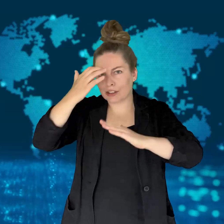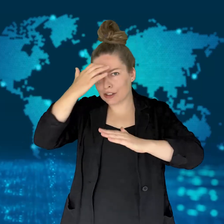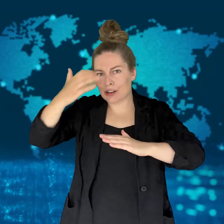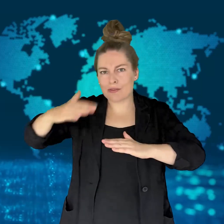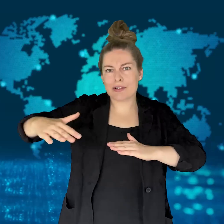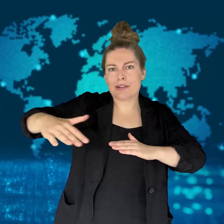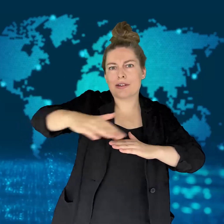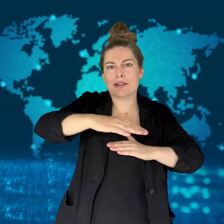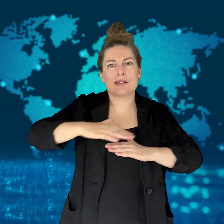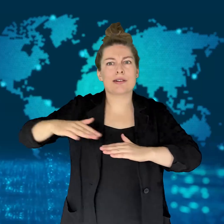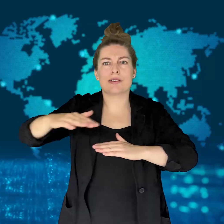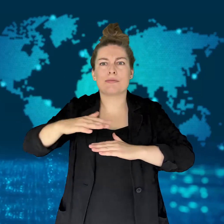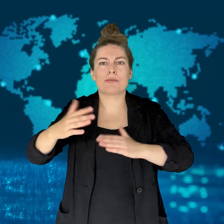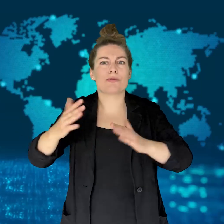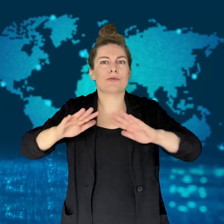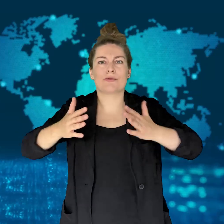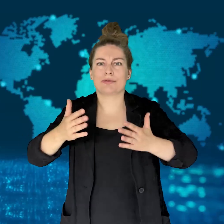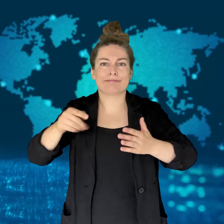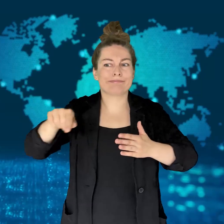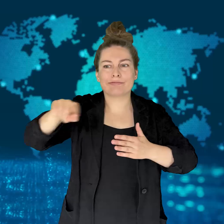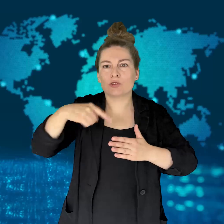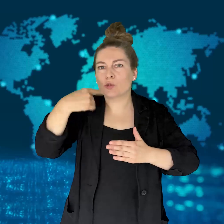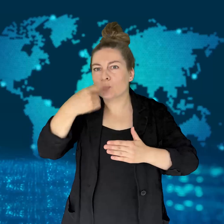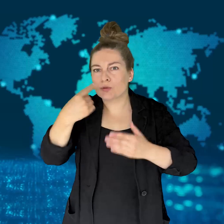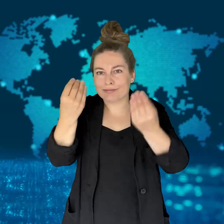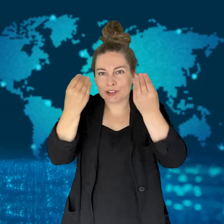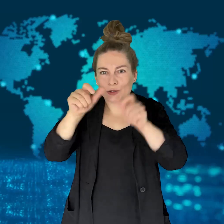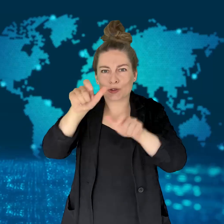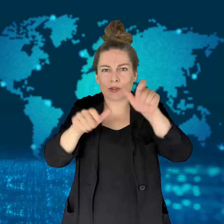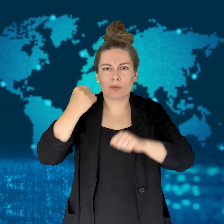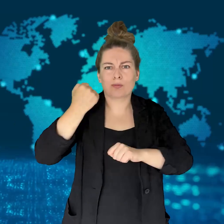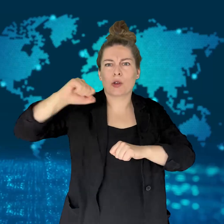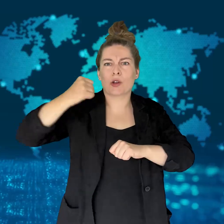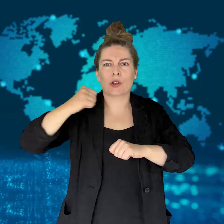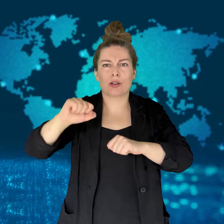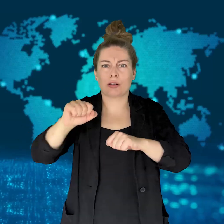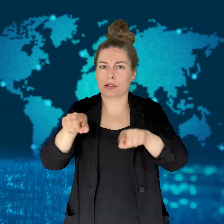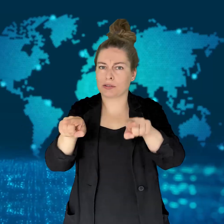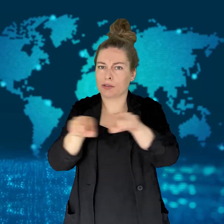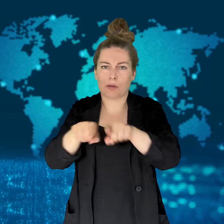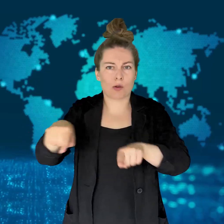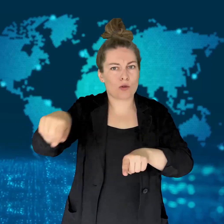A court in Idaho had ruled that the Constitution does not